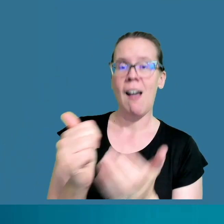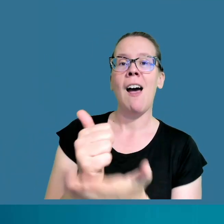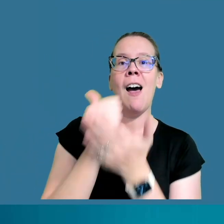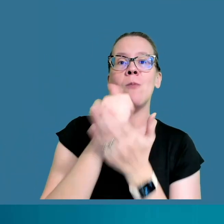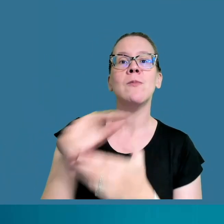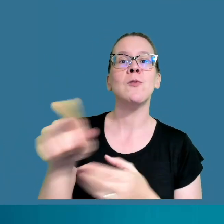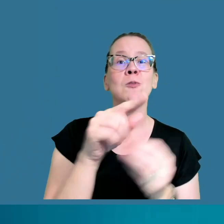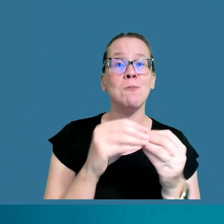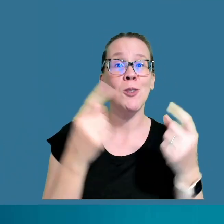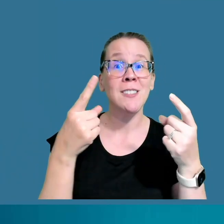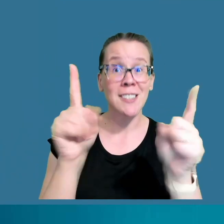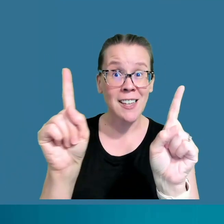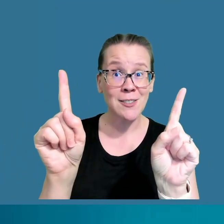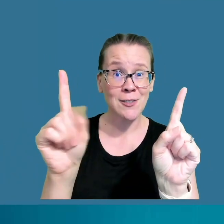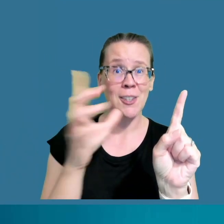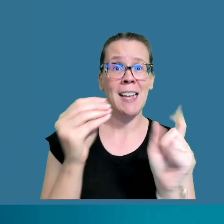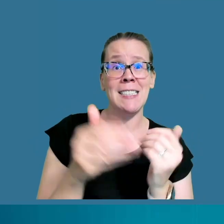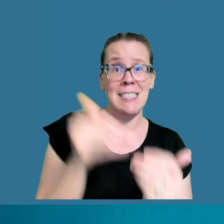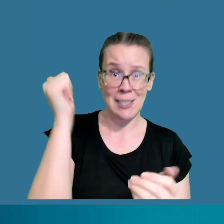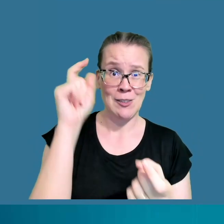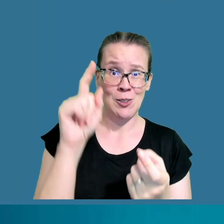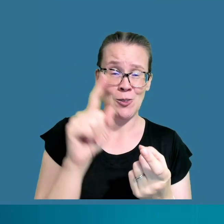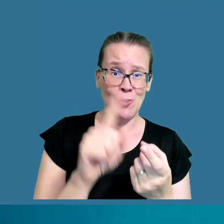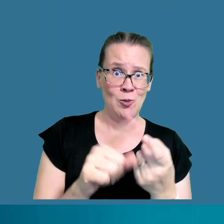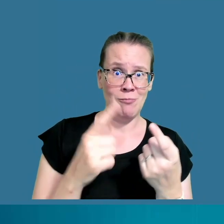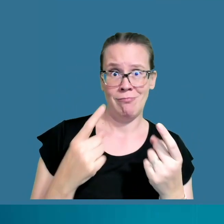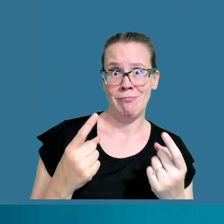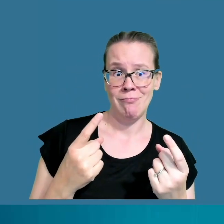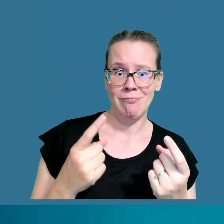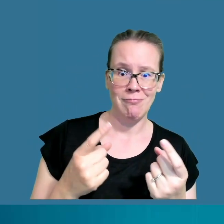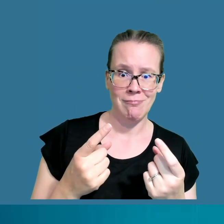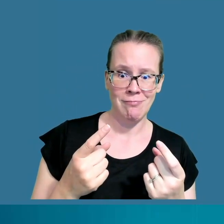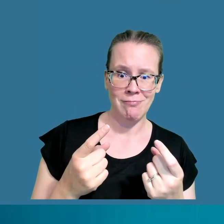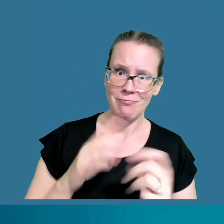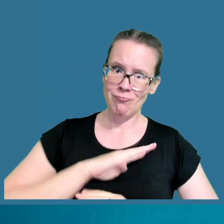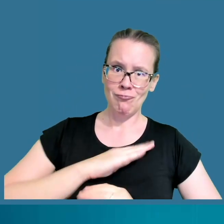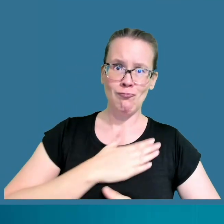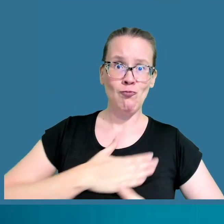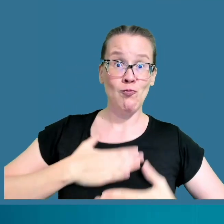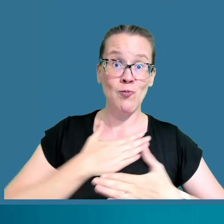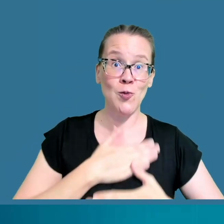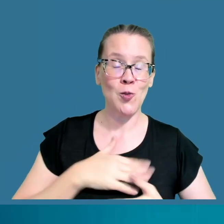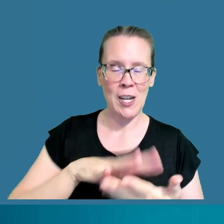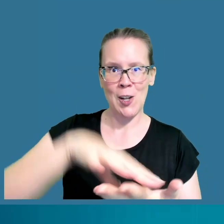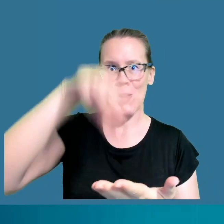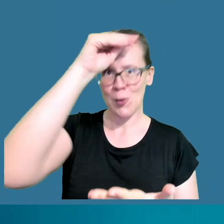focusing on the process of sewing, it's going to be a lot easier for you to enjoy (and also